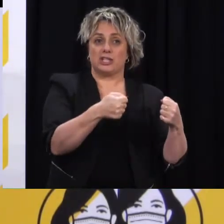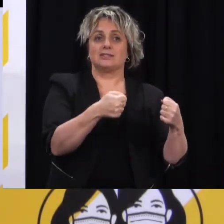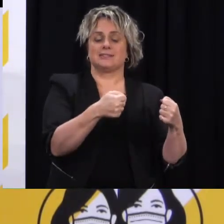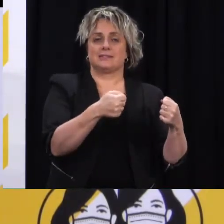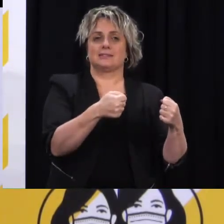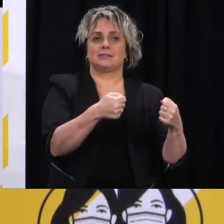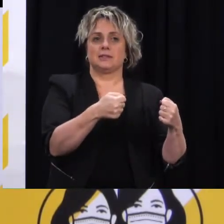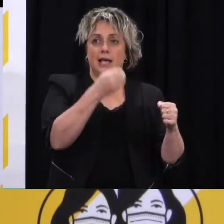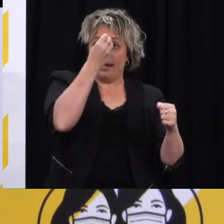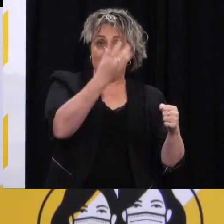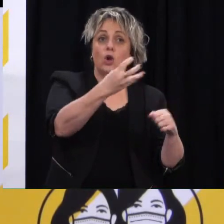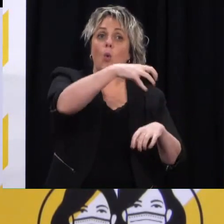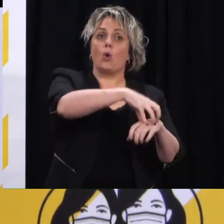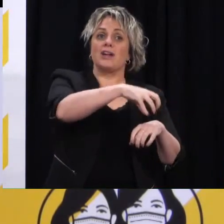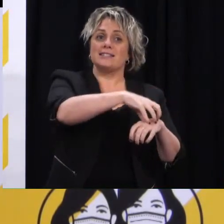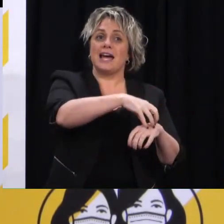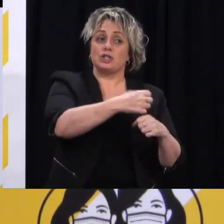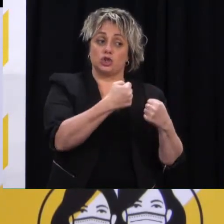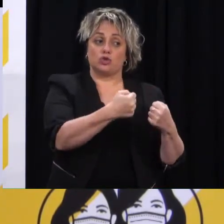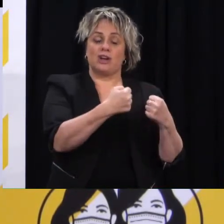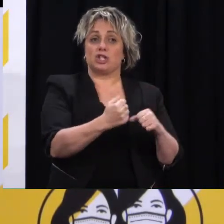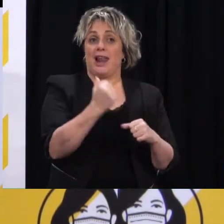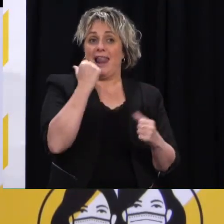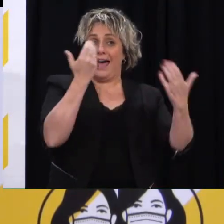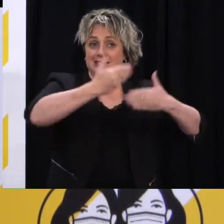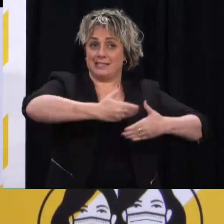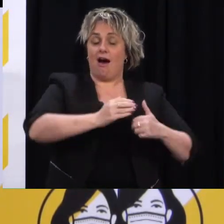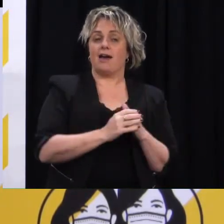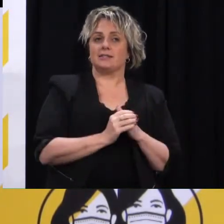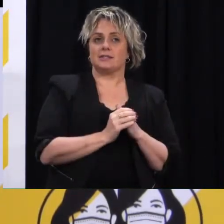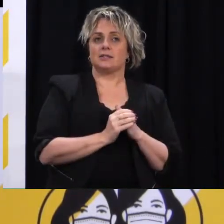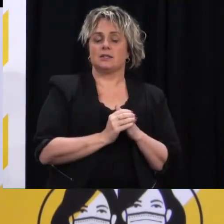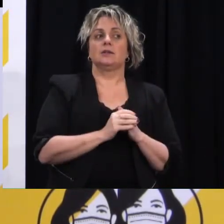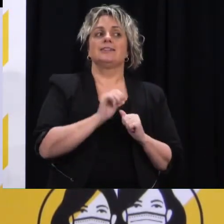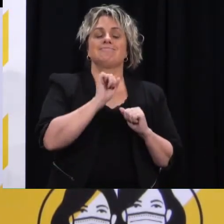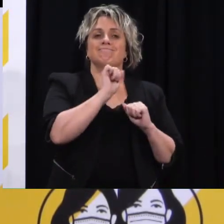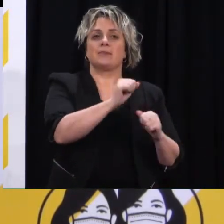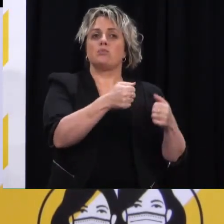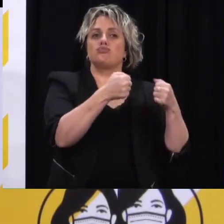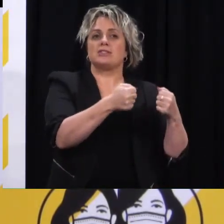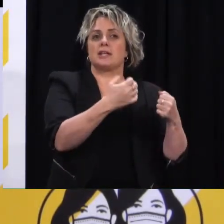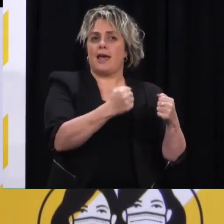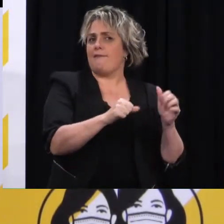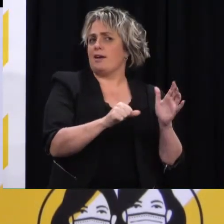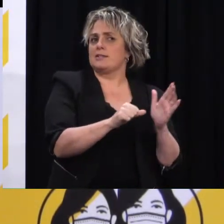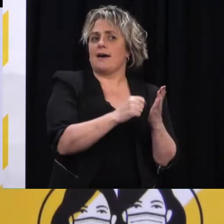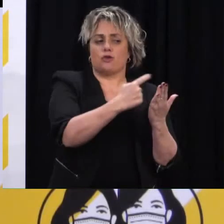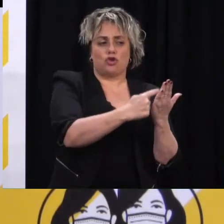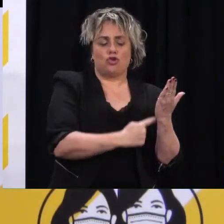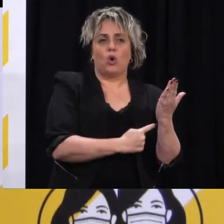isolated and got tested. It is one of the corrections officers at the facility. Corrections